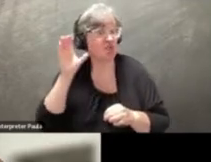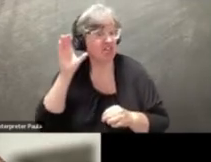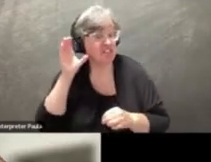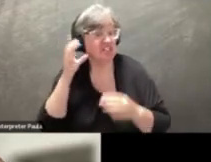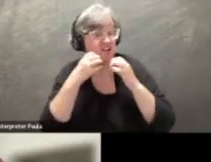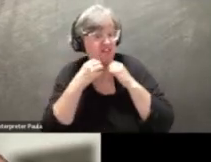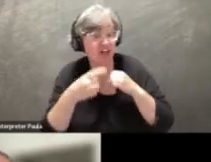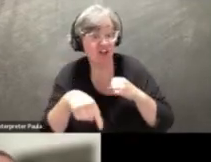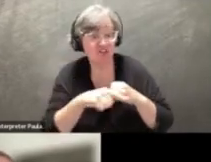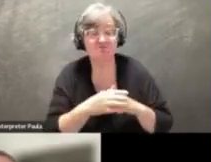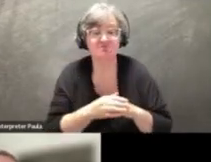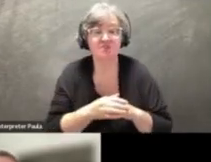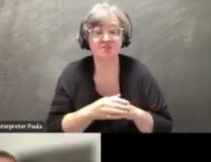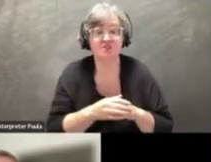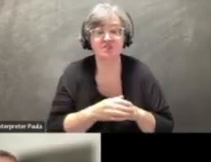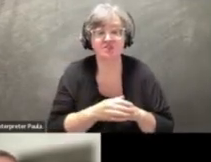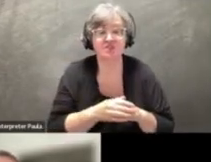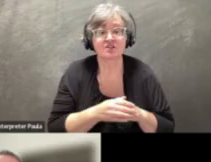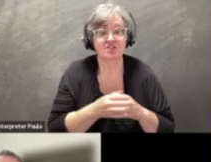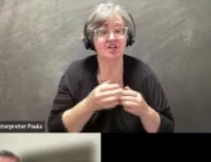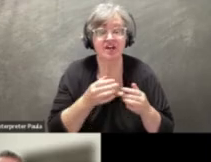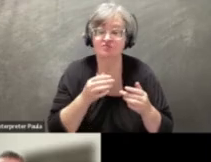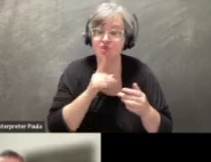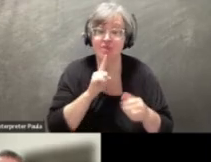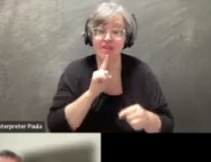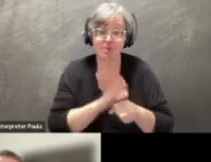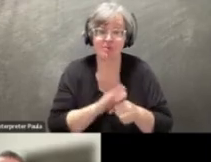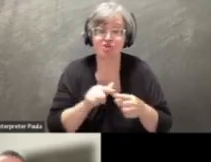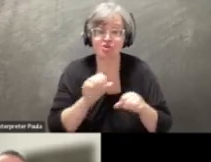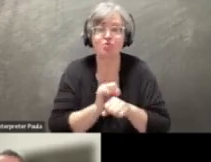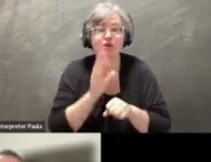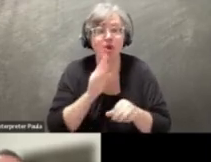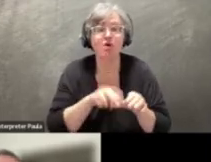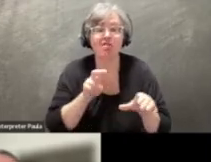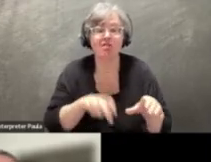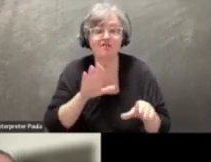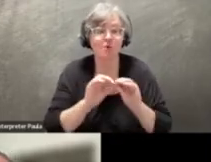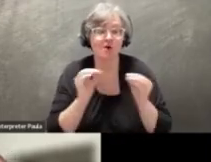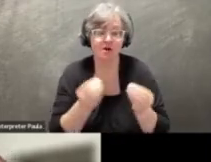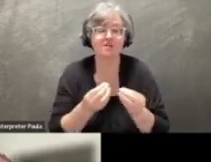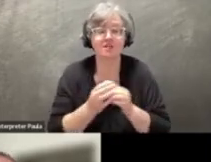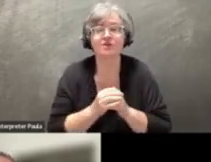really committed to this work, they're going to leave. And I think that's a really important